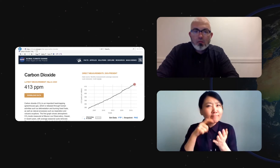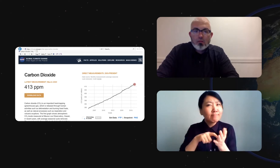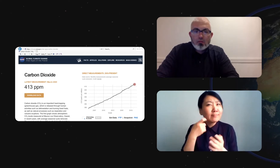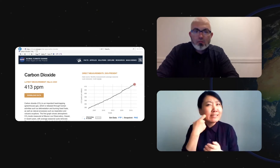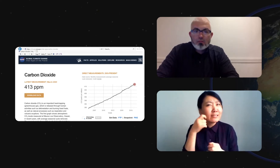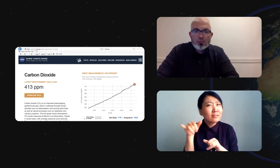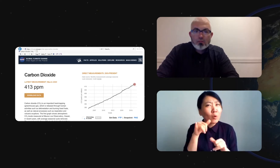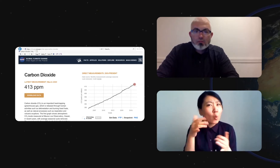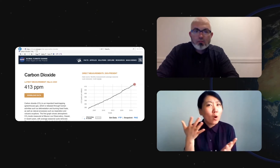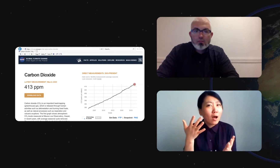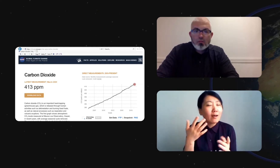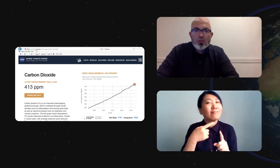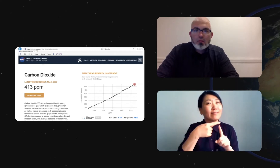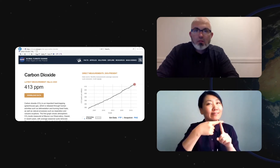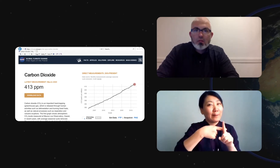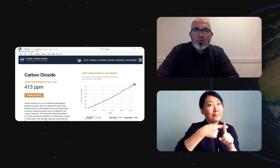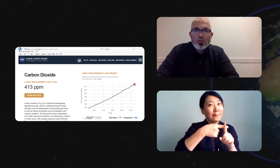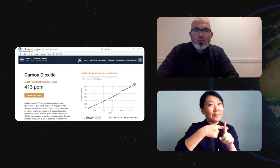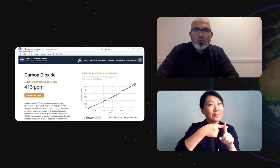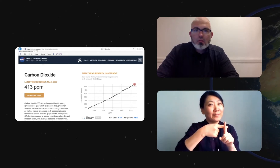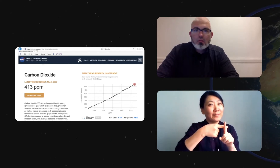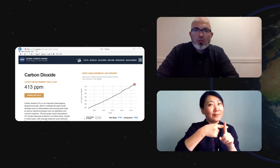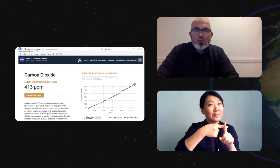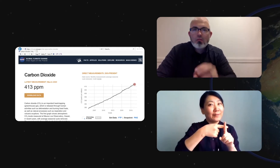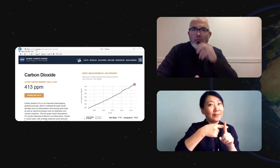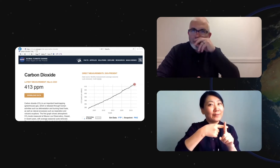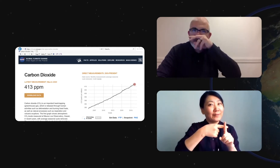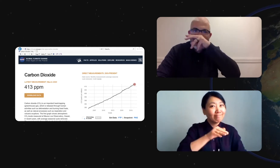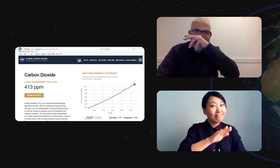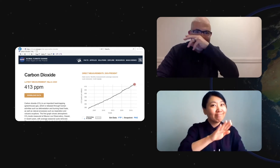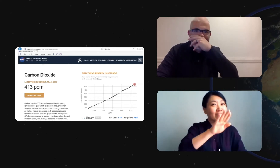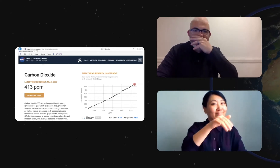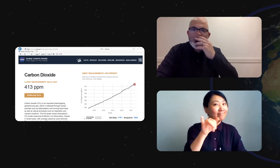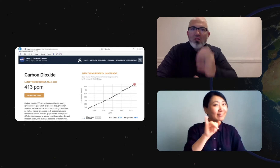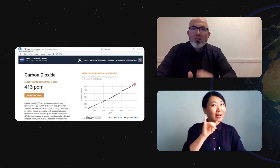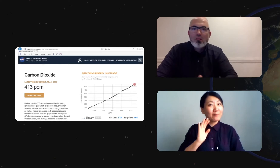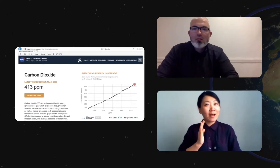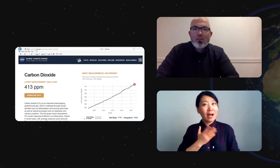See the graph? It shoots straight up, too.